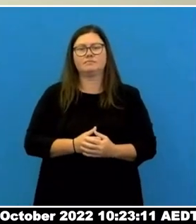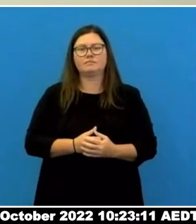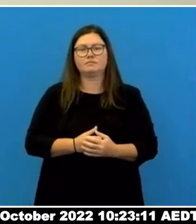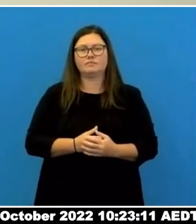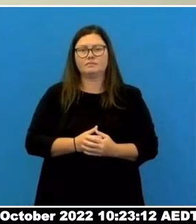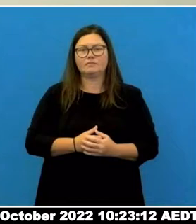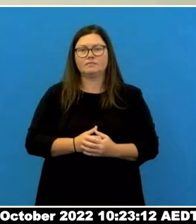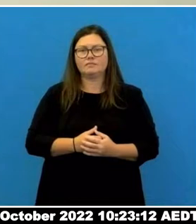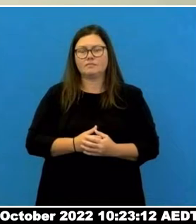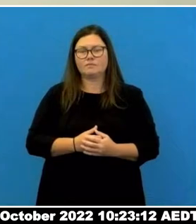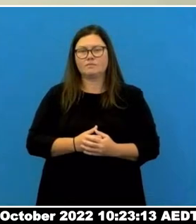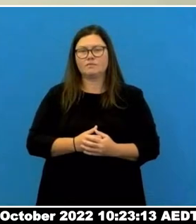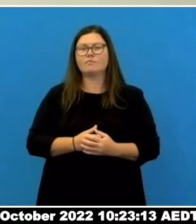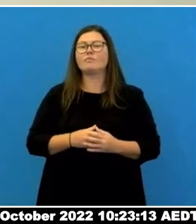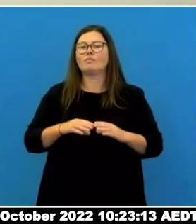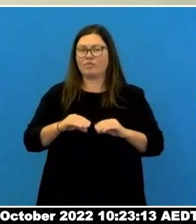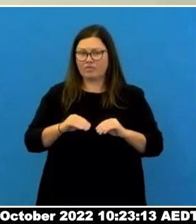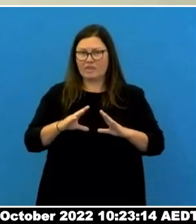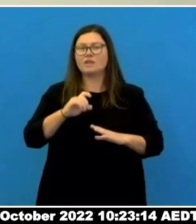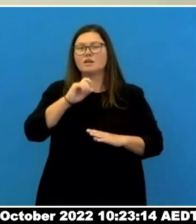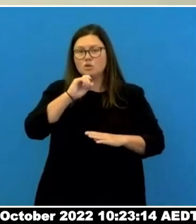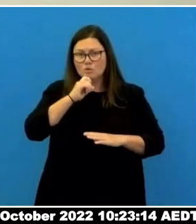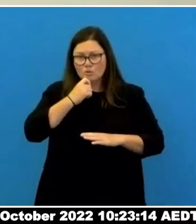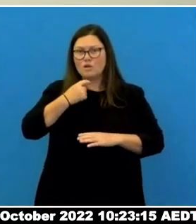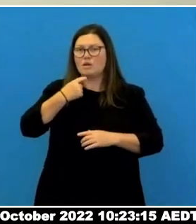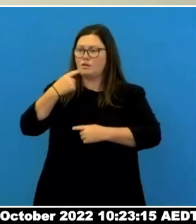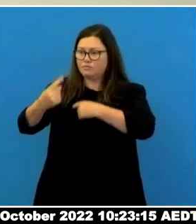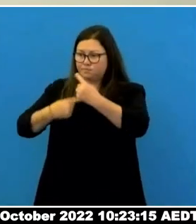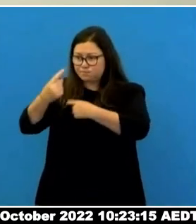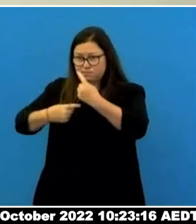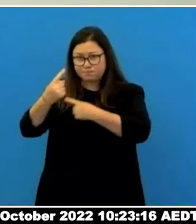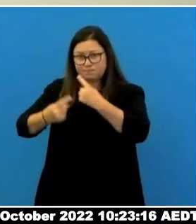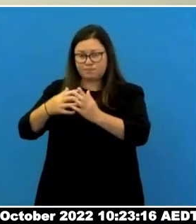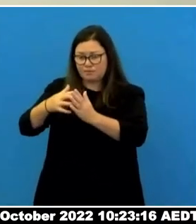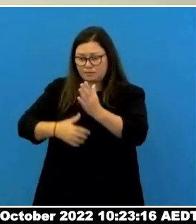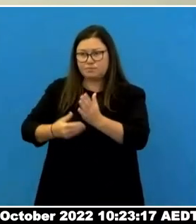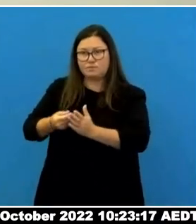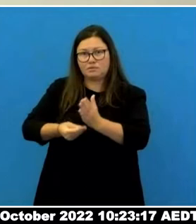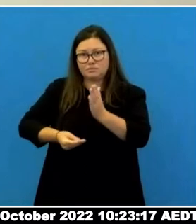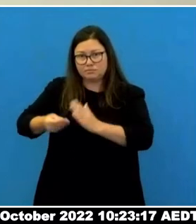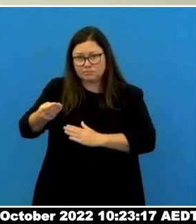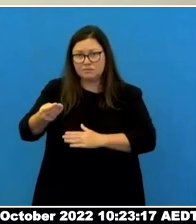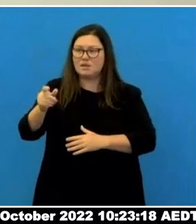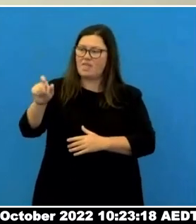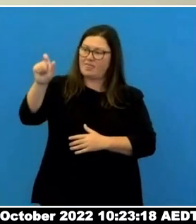to the various operative acts, and, in my case, the Race Discrimination Act.